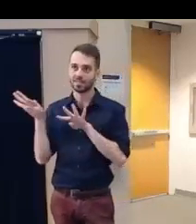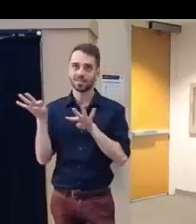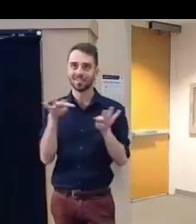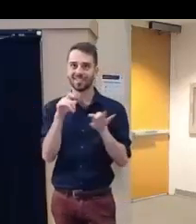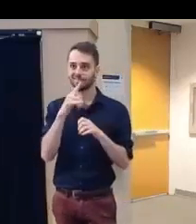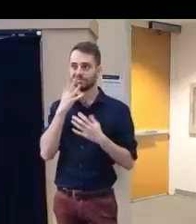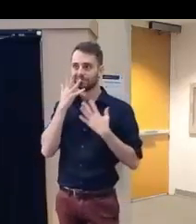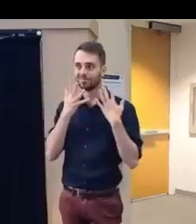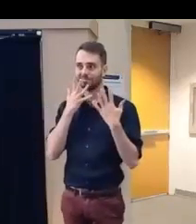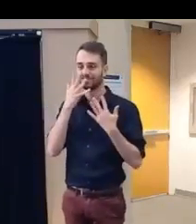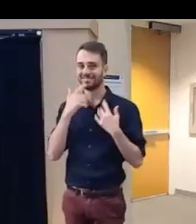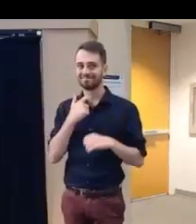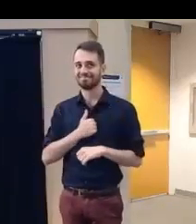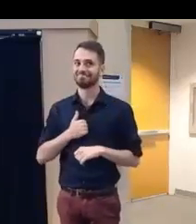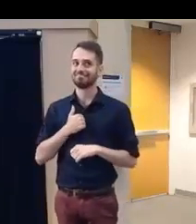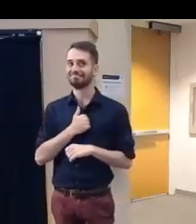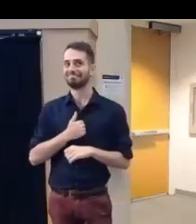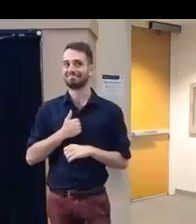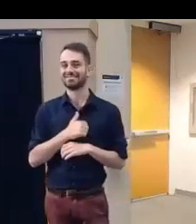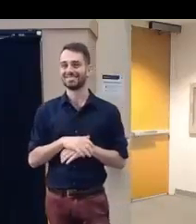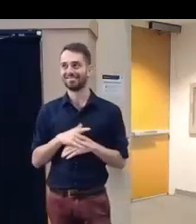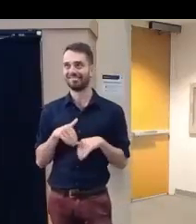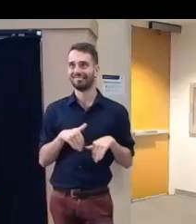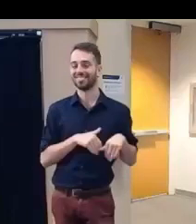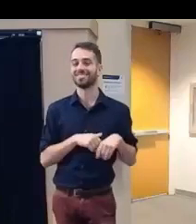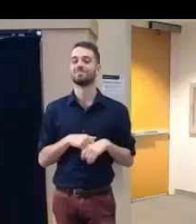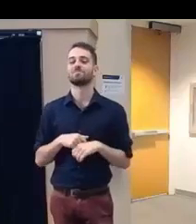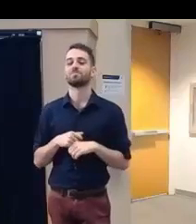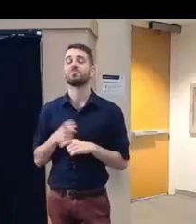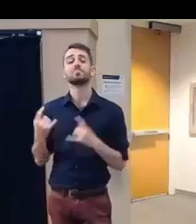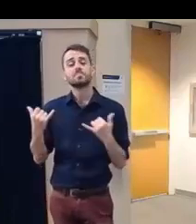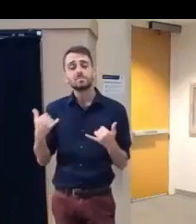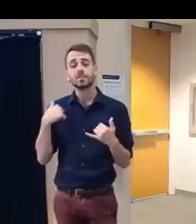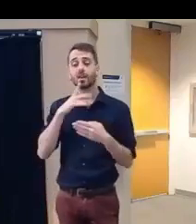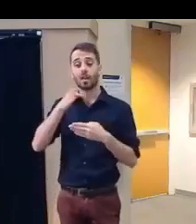thank you okay um and then we're going to end with an invitation so for those of you who are